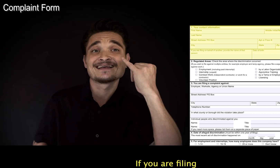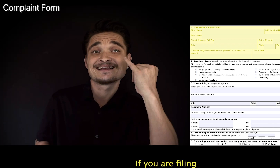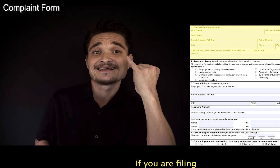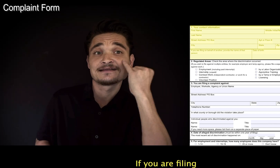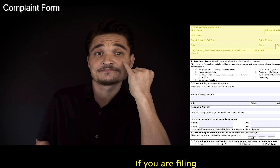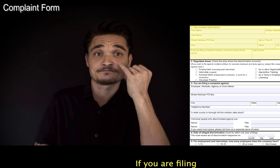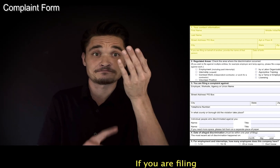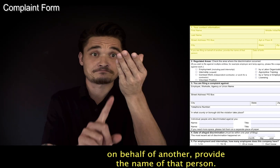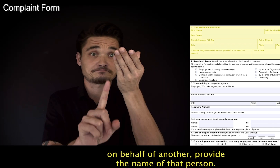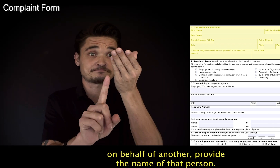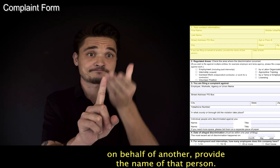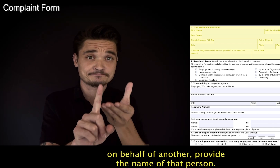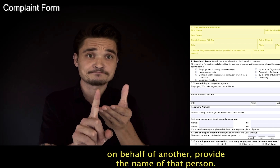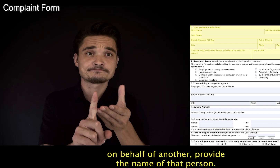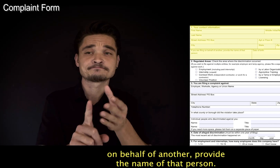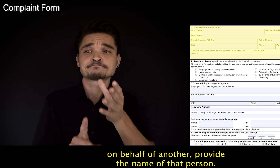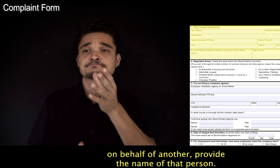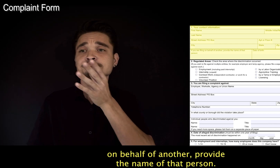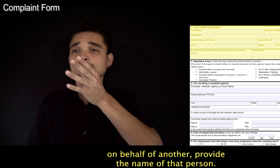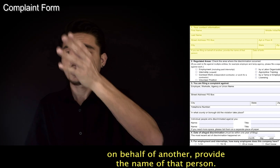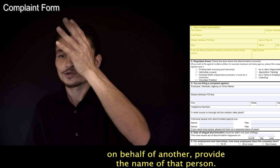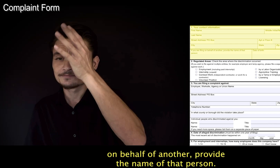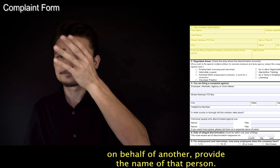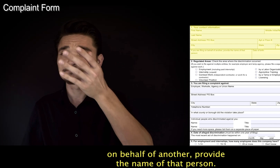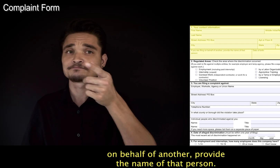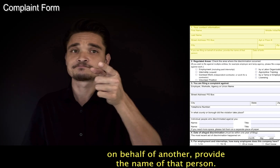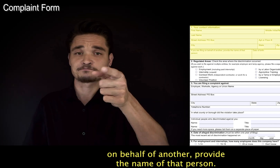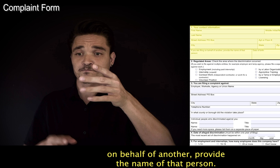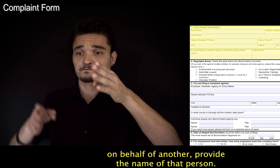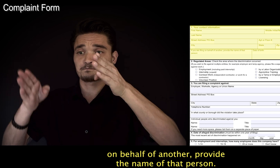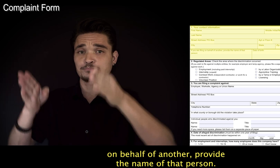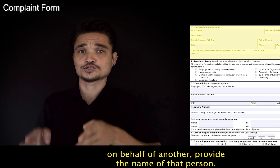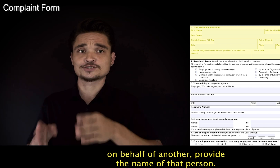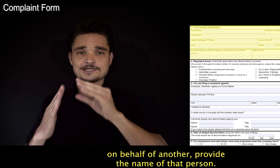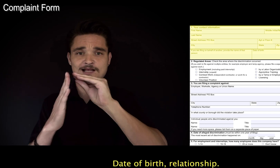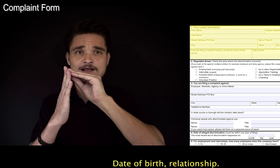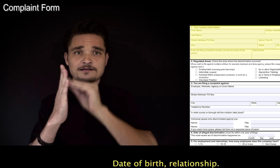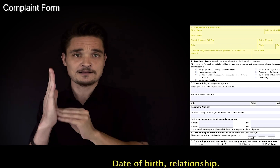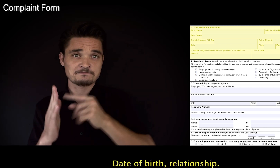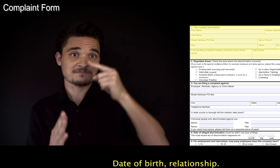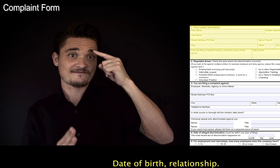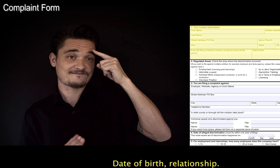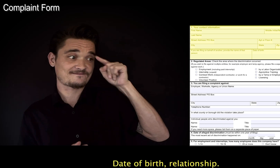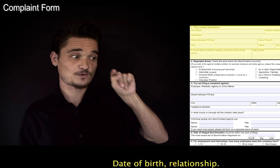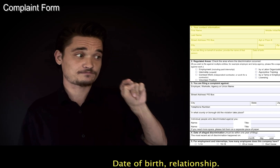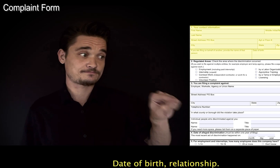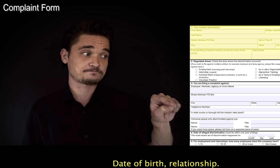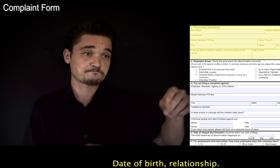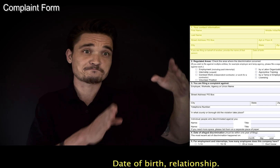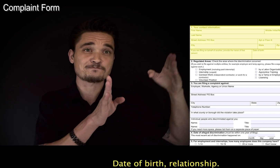If you are filing on behalf of another, provide the name of that person. Date of birth, relationship.